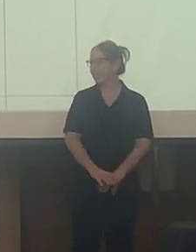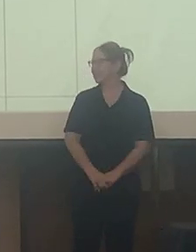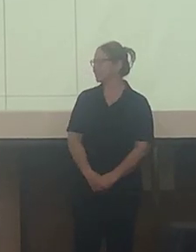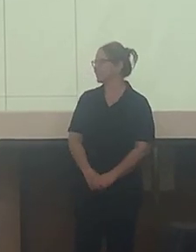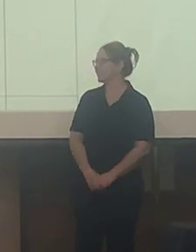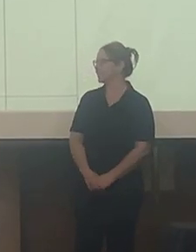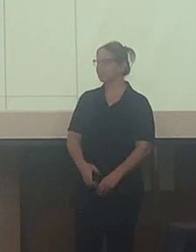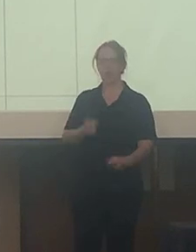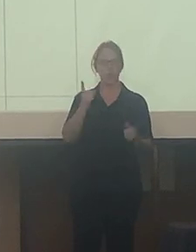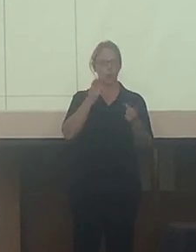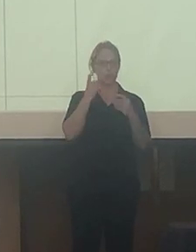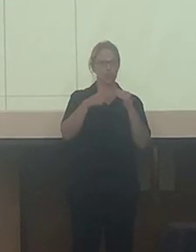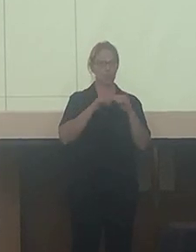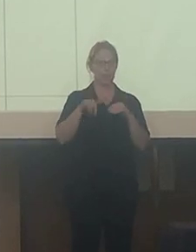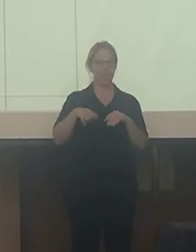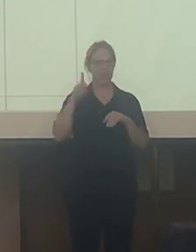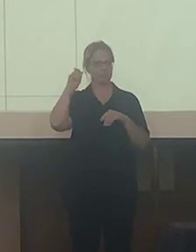any questions about that any of that so far